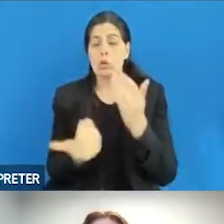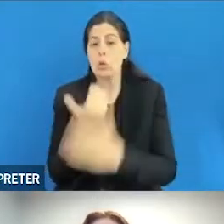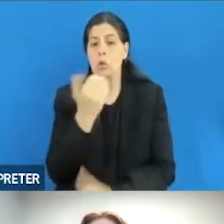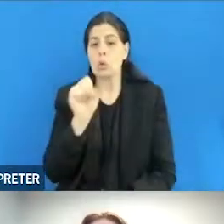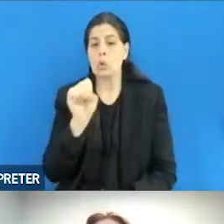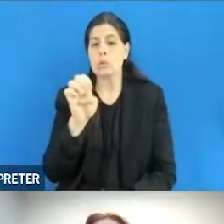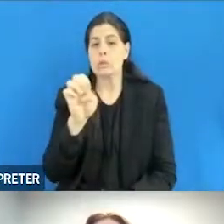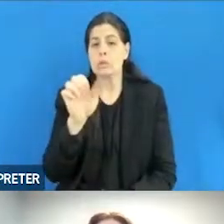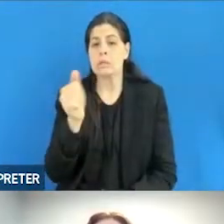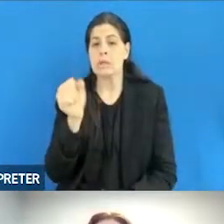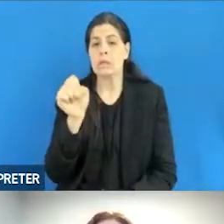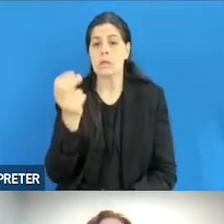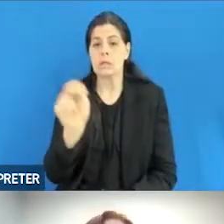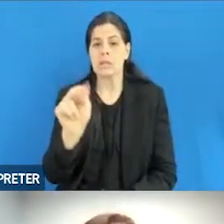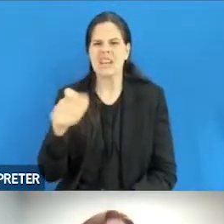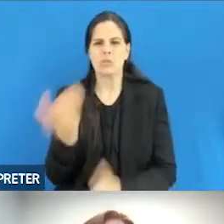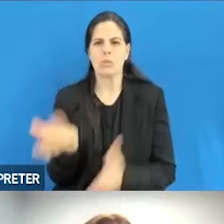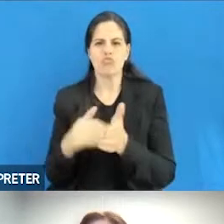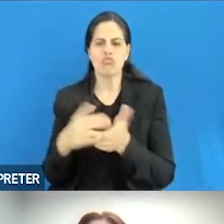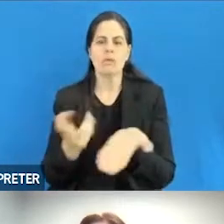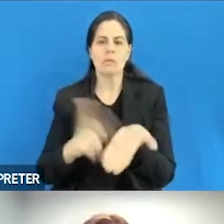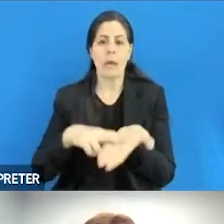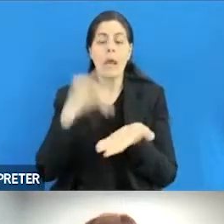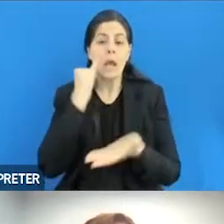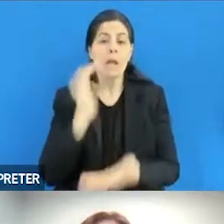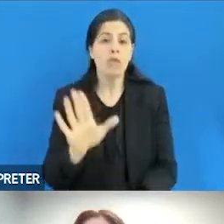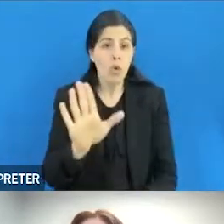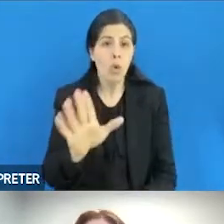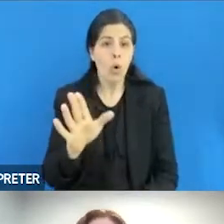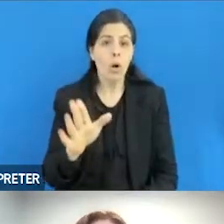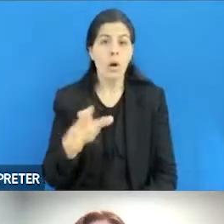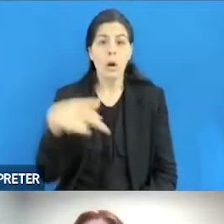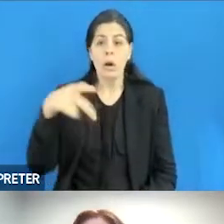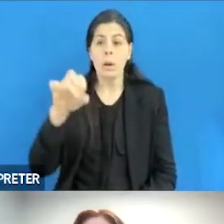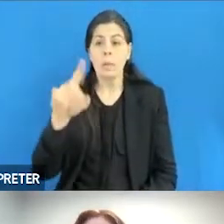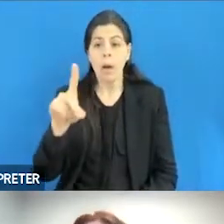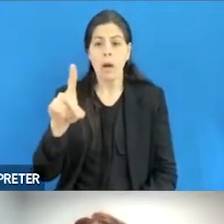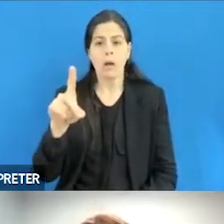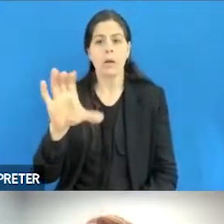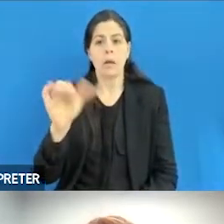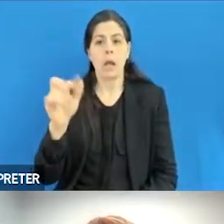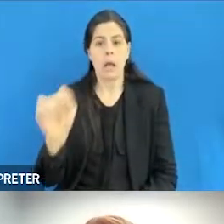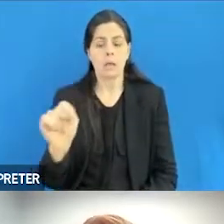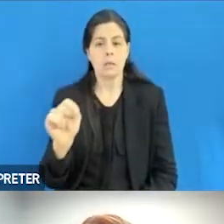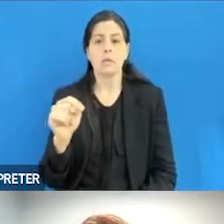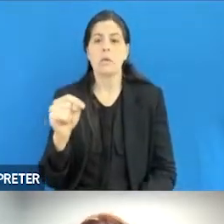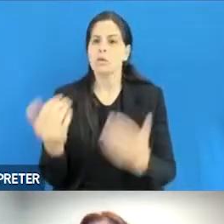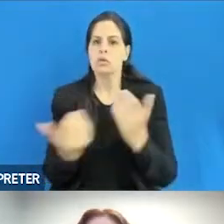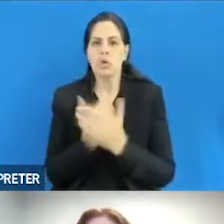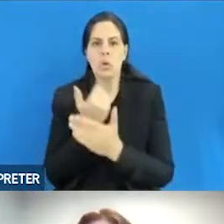And if you have the kind of podcast that is kind of generating weekly, monthly, daily, and it doesn't have a set season,